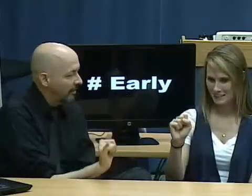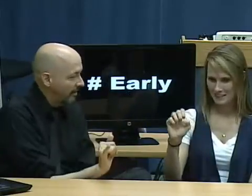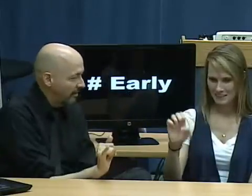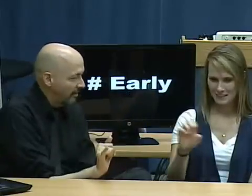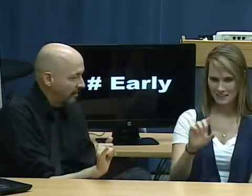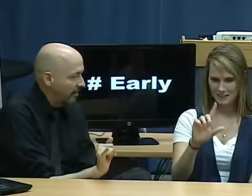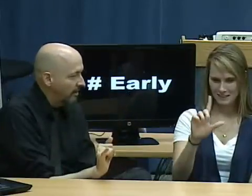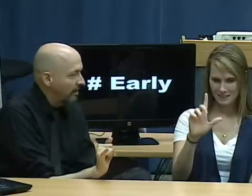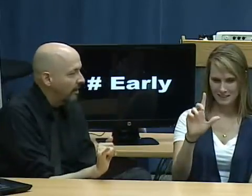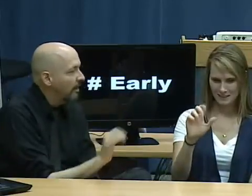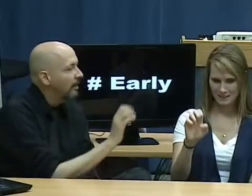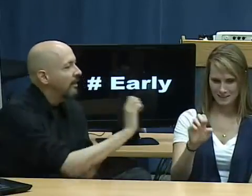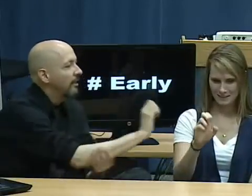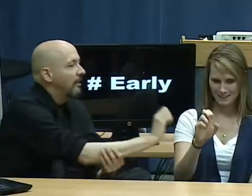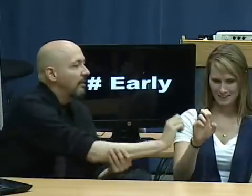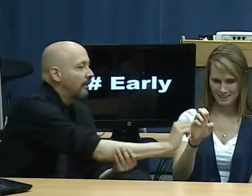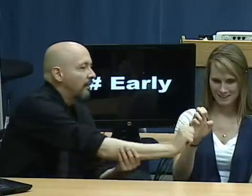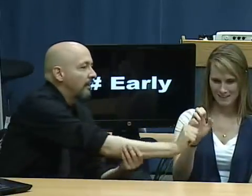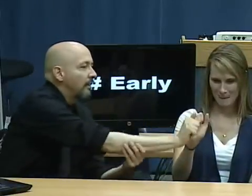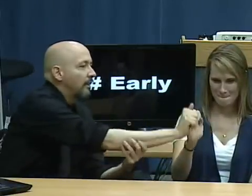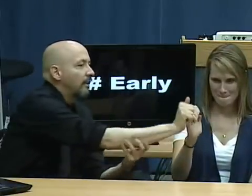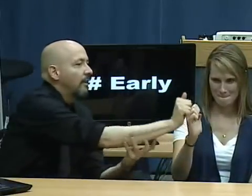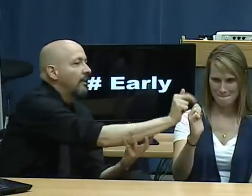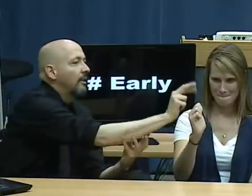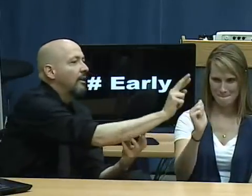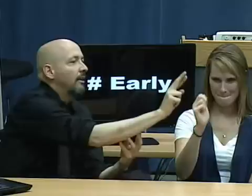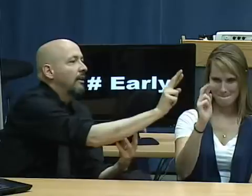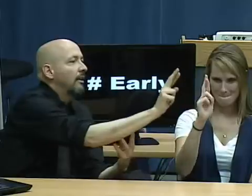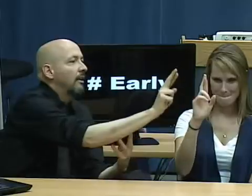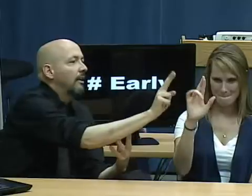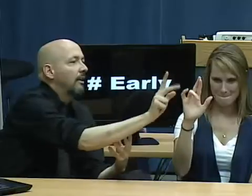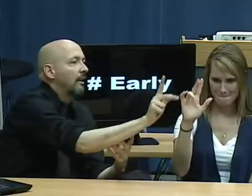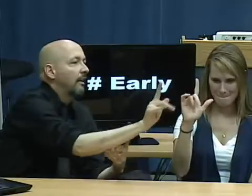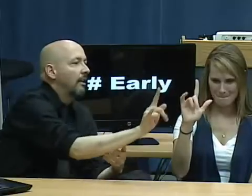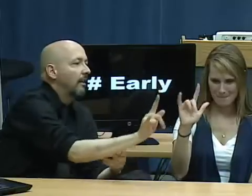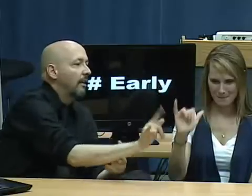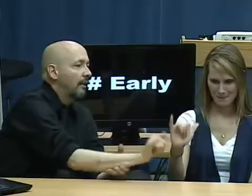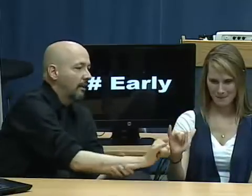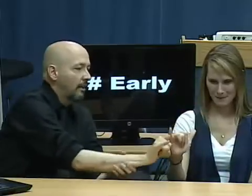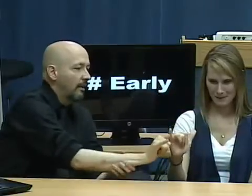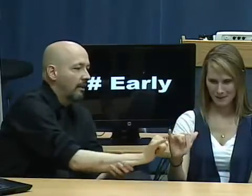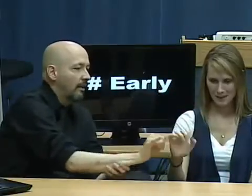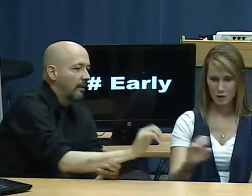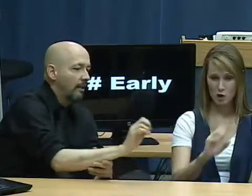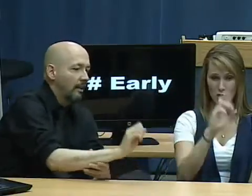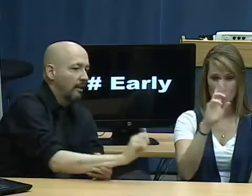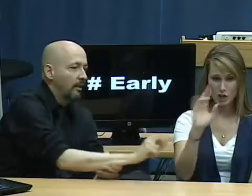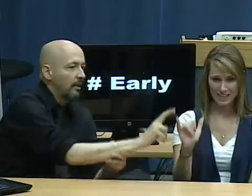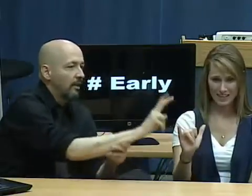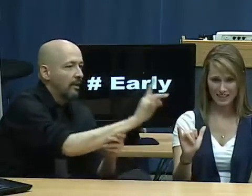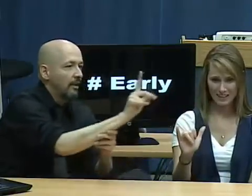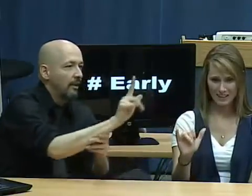#EARLY # E A R L Y #EARLY?